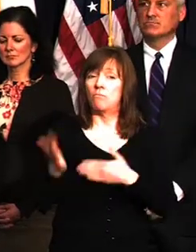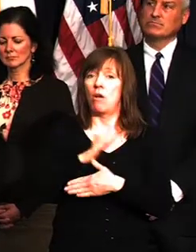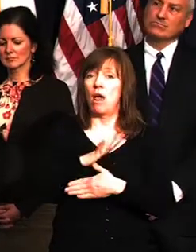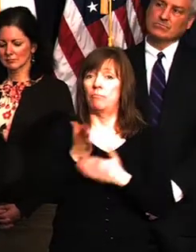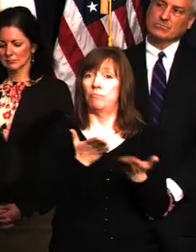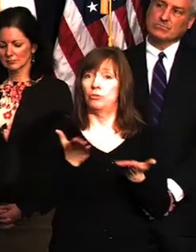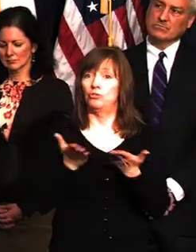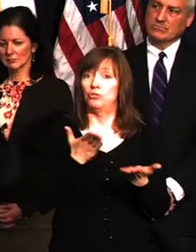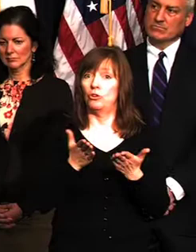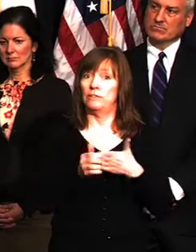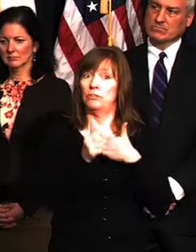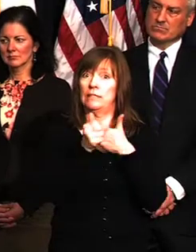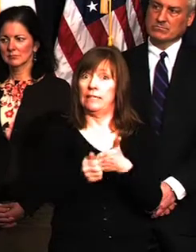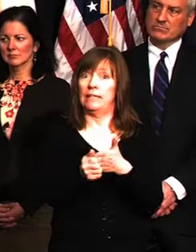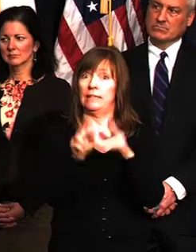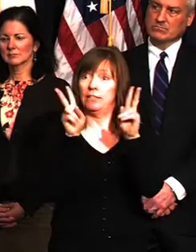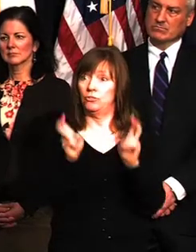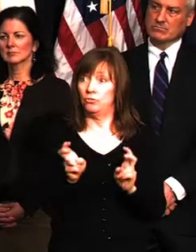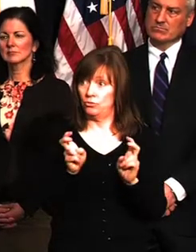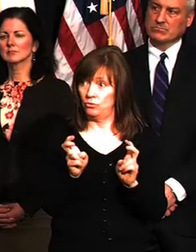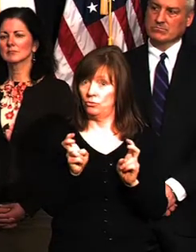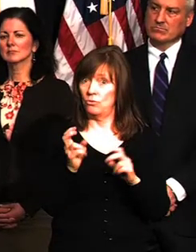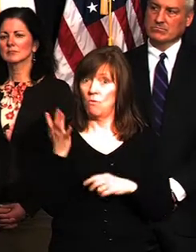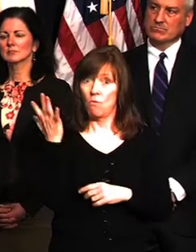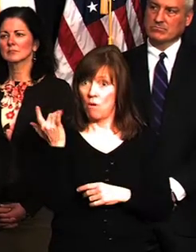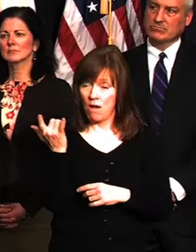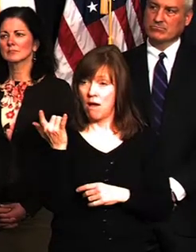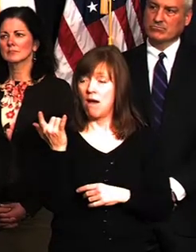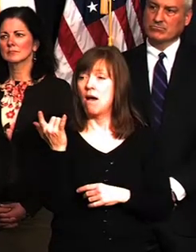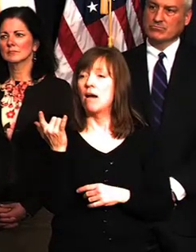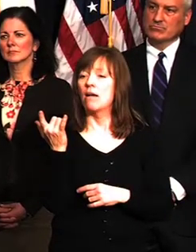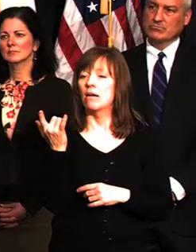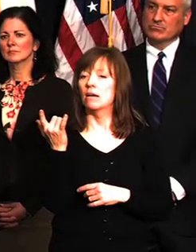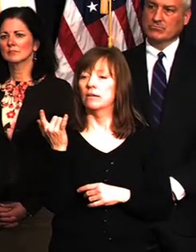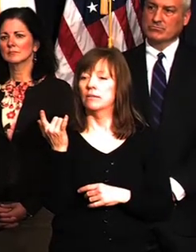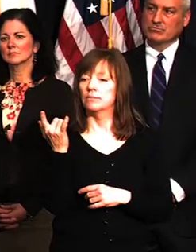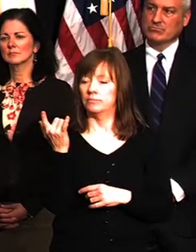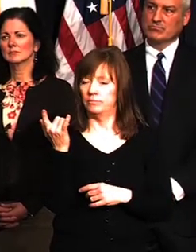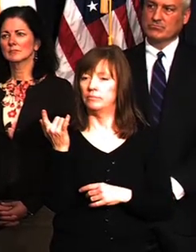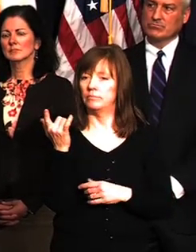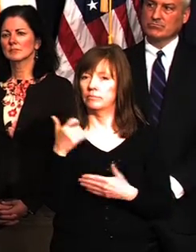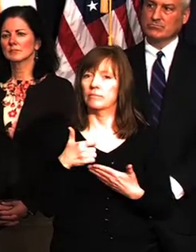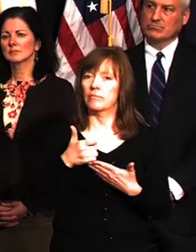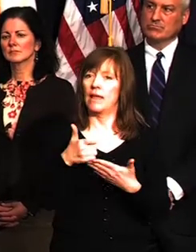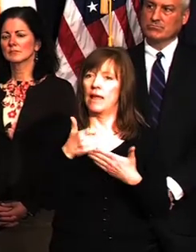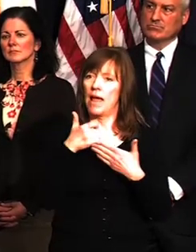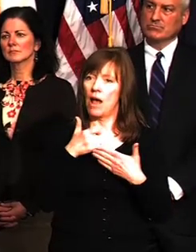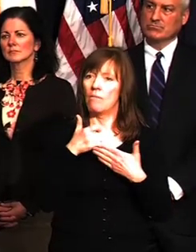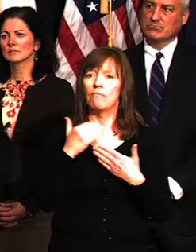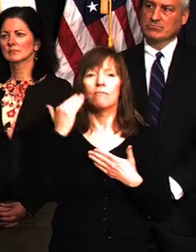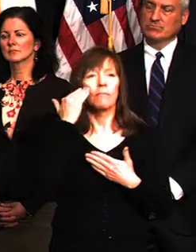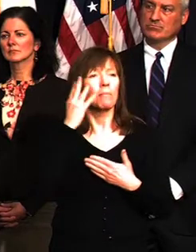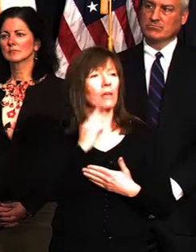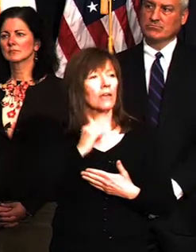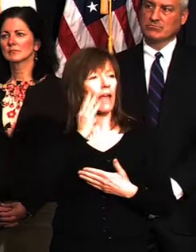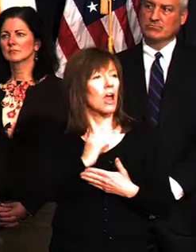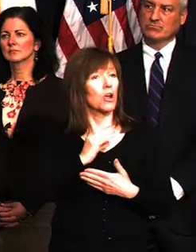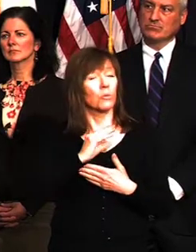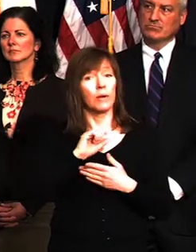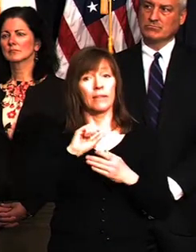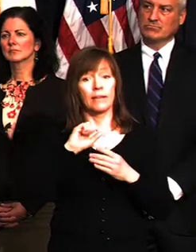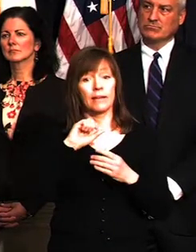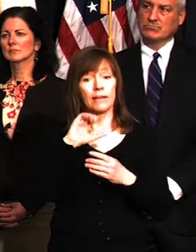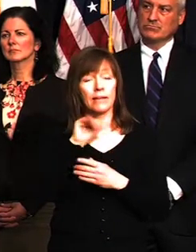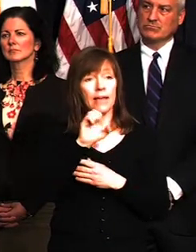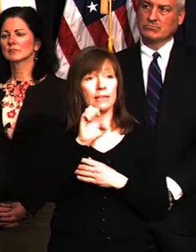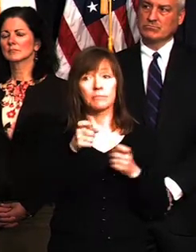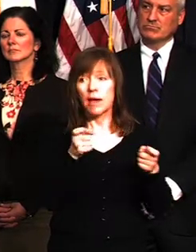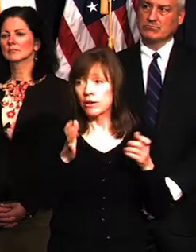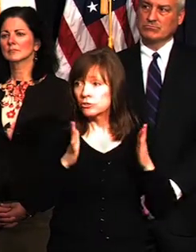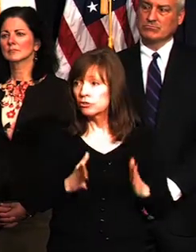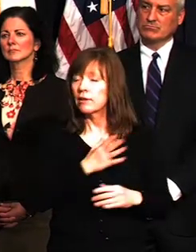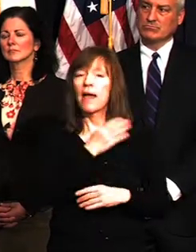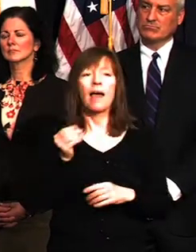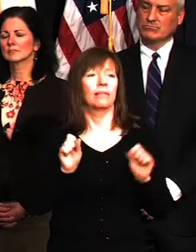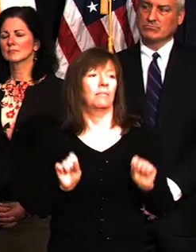on these issues is because they bring a familiarity with case management and the ability to access